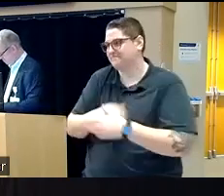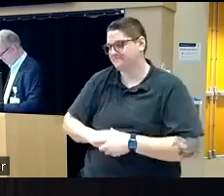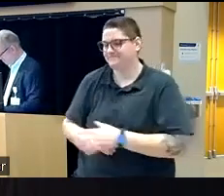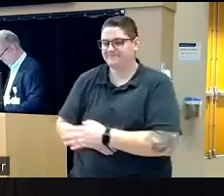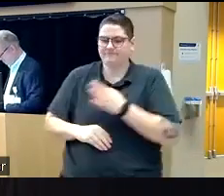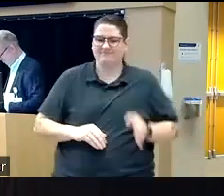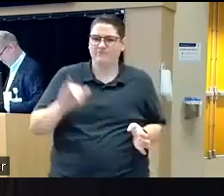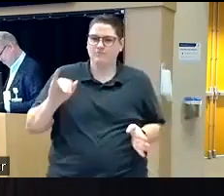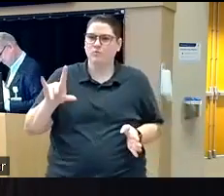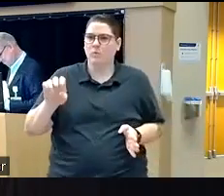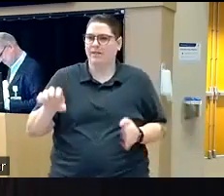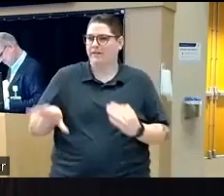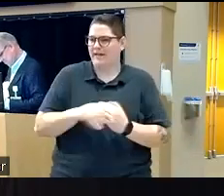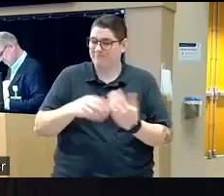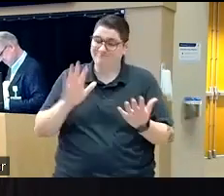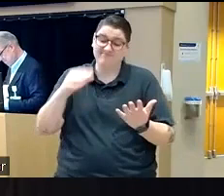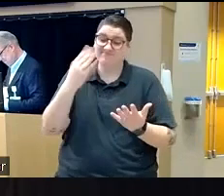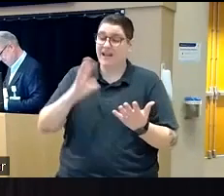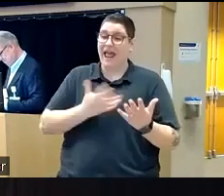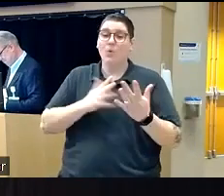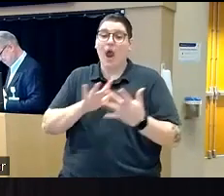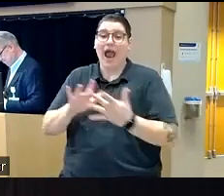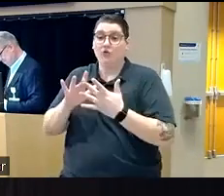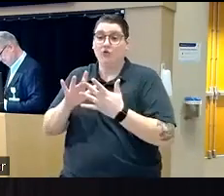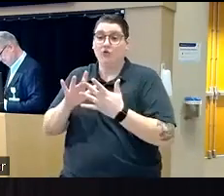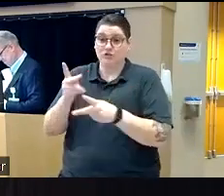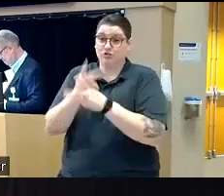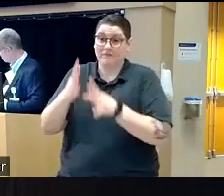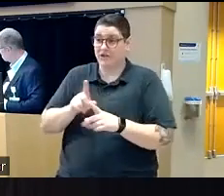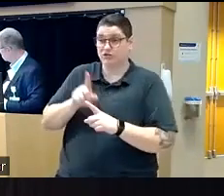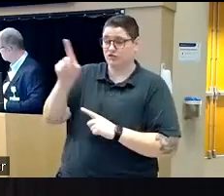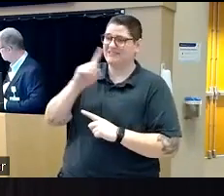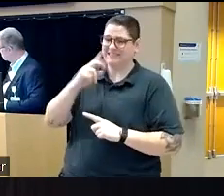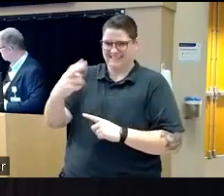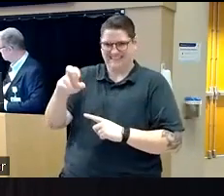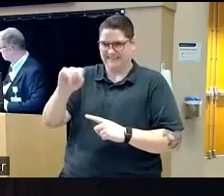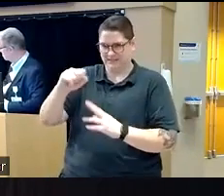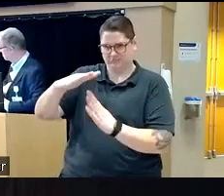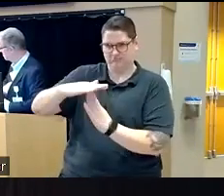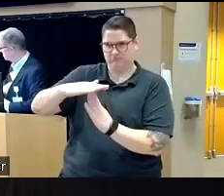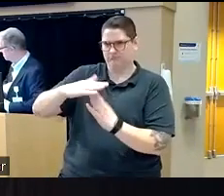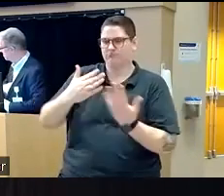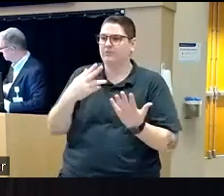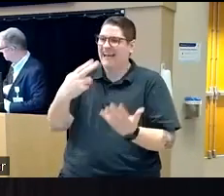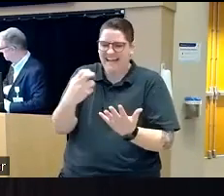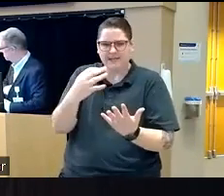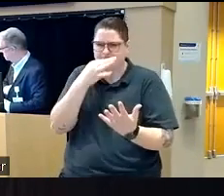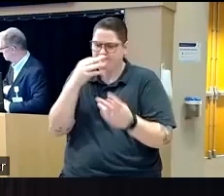right roles and our Outreach supervisor is top-notch um he figures out every unique and